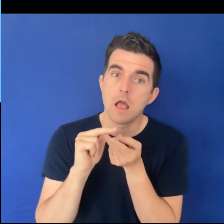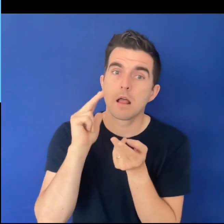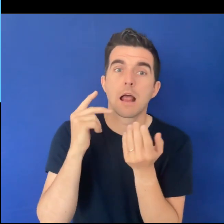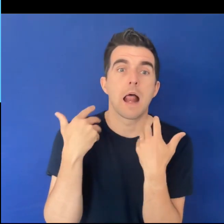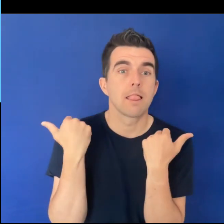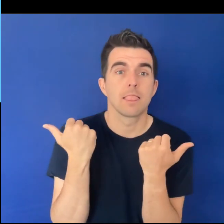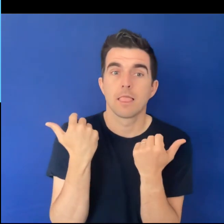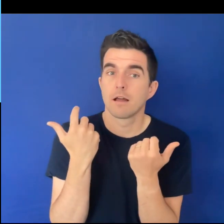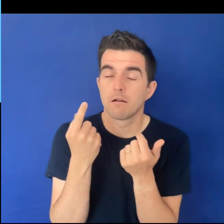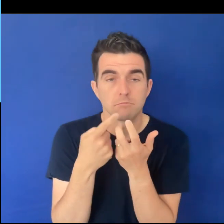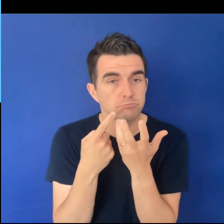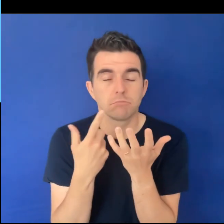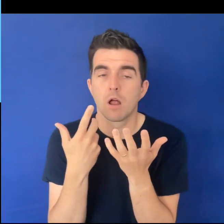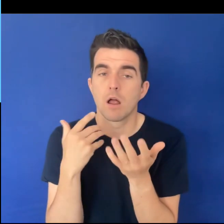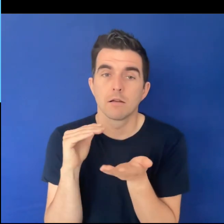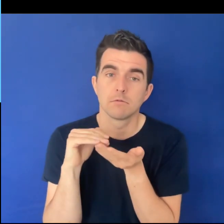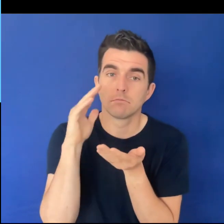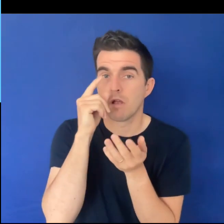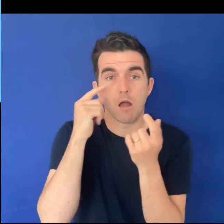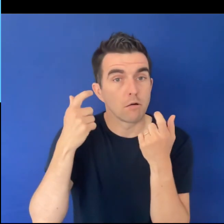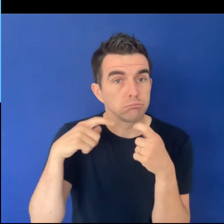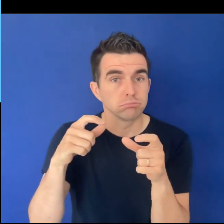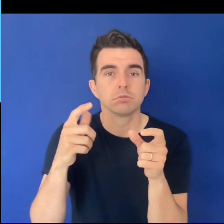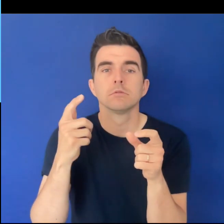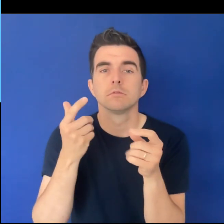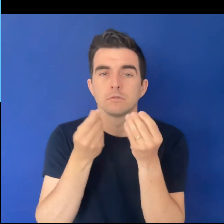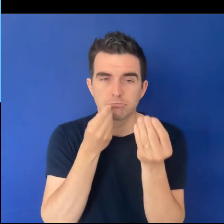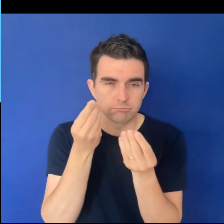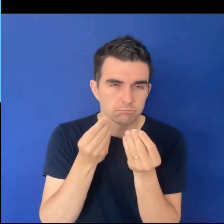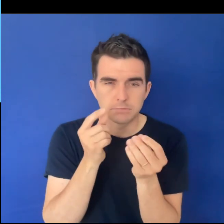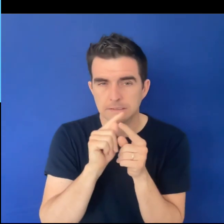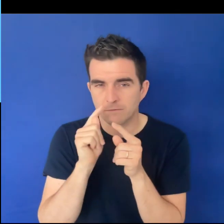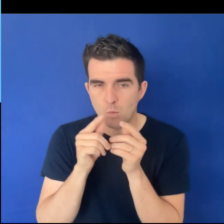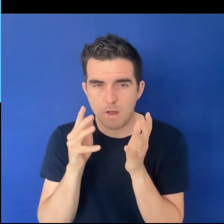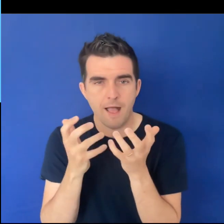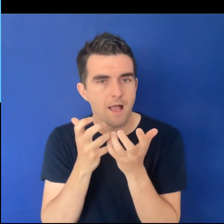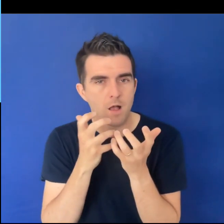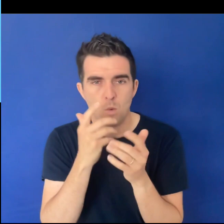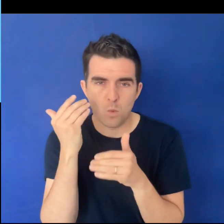defeat a puzzle are all great ways to accommodate players who have reduced reaction time.